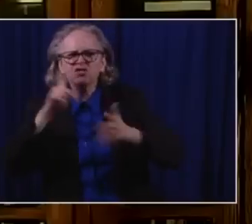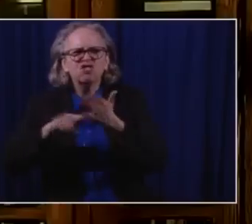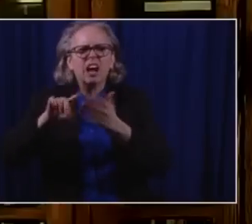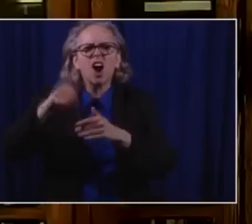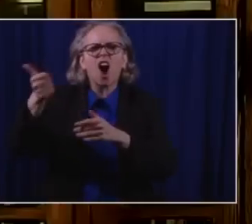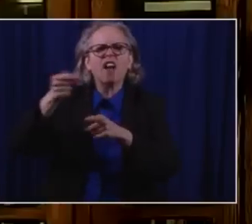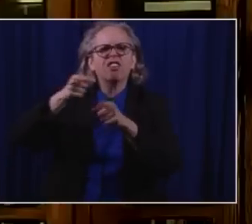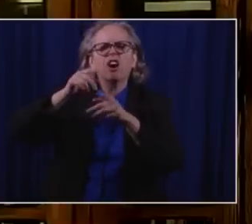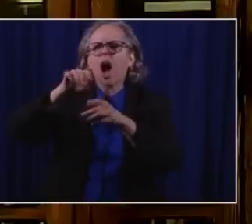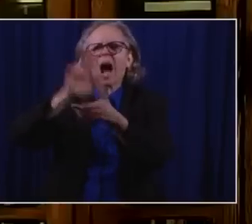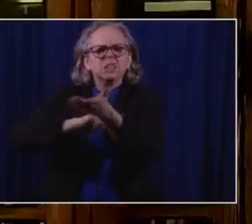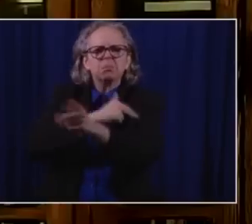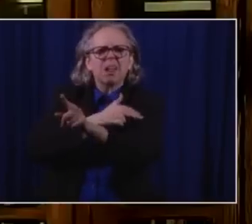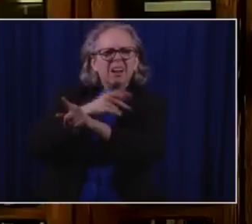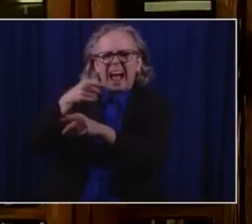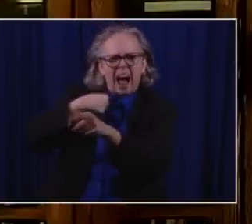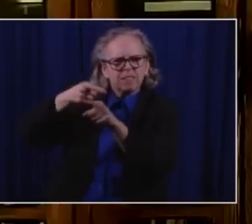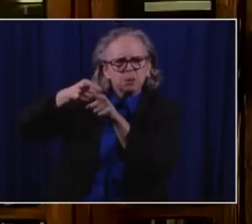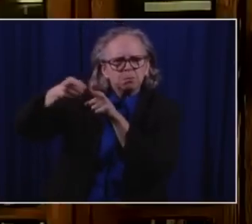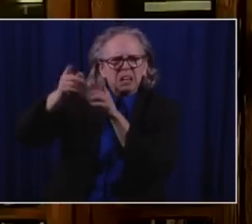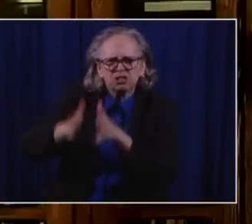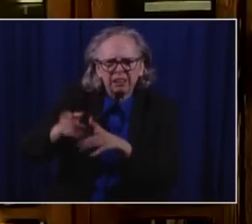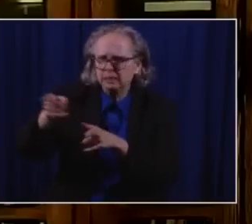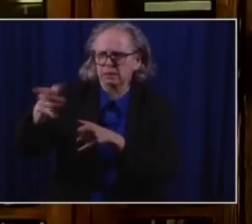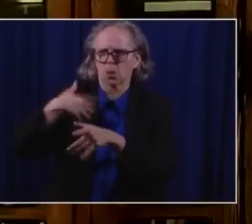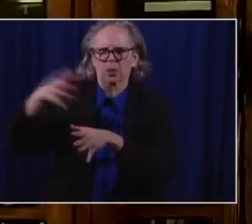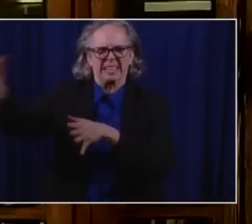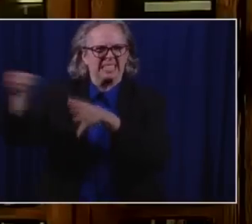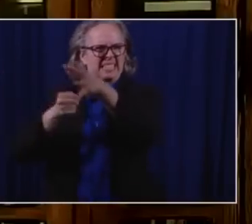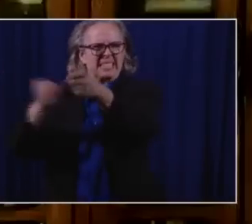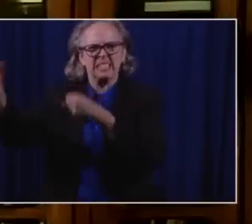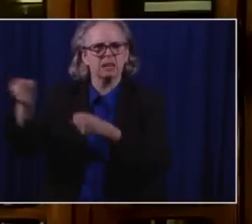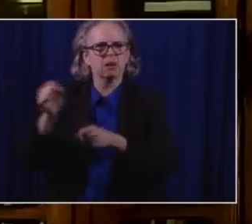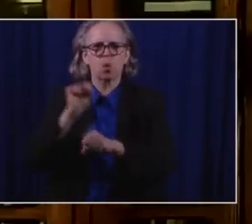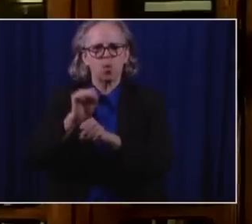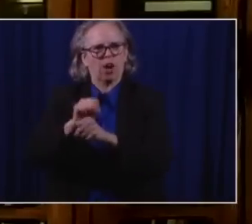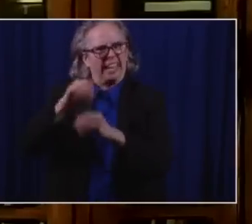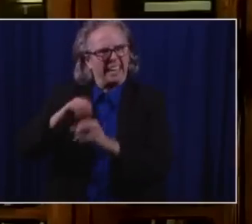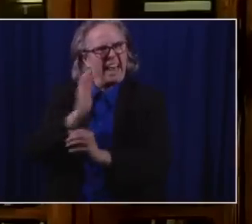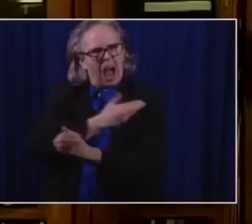Yeah, I agree and we started about 2 weeks ago pulling a general internist rheumatologist cardiologist gas